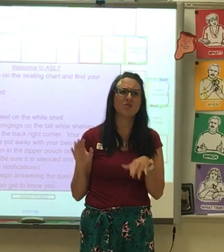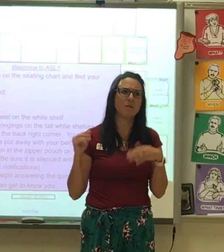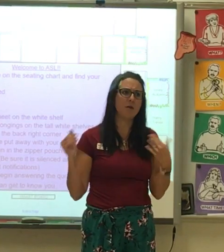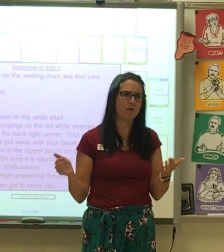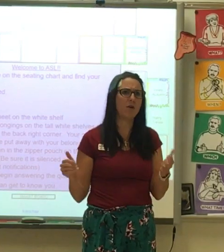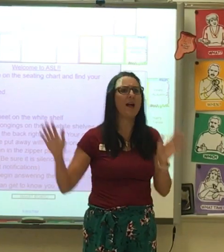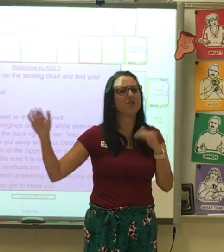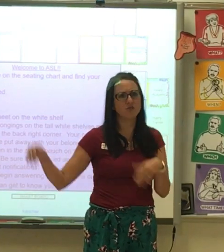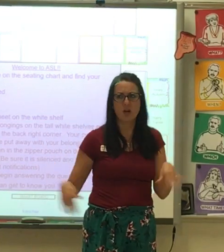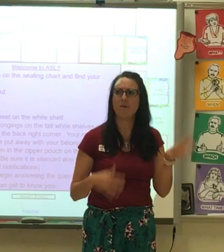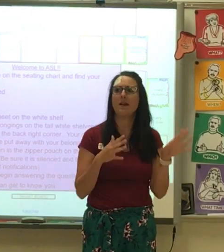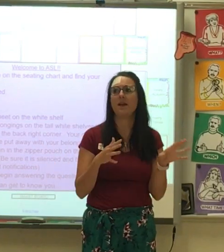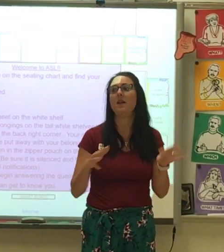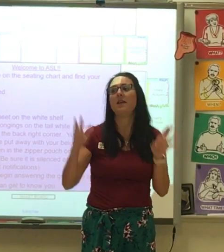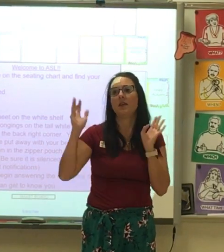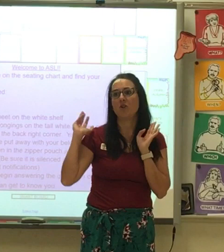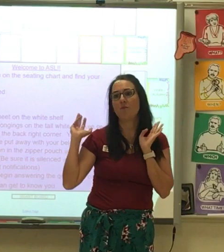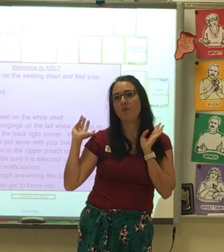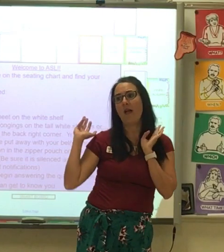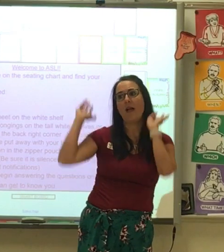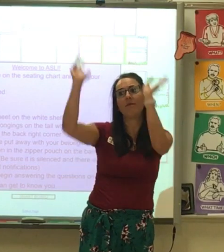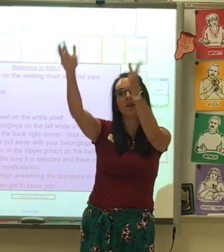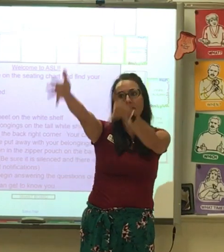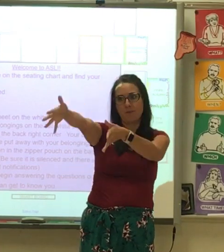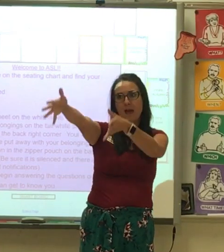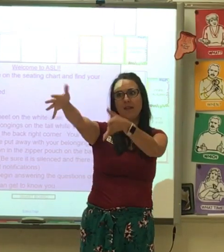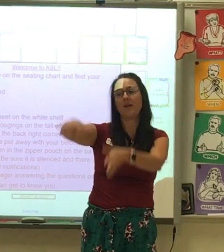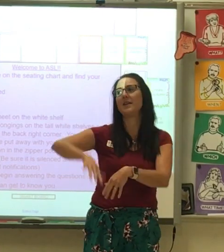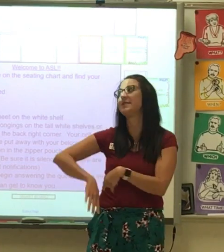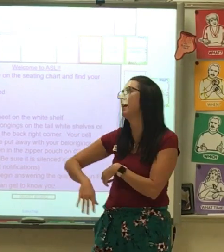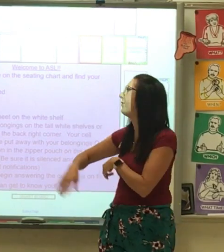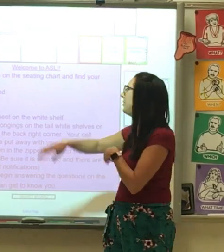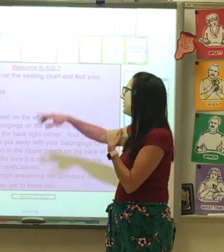sure tomorrow as you come in that you put everything back there except for the